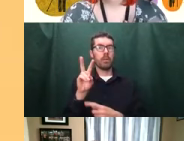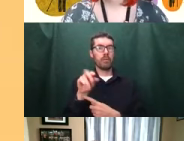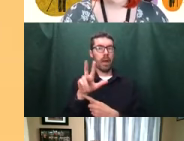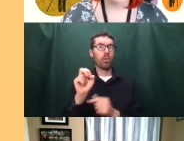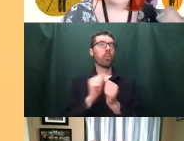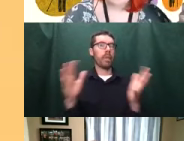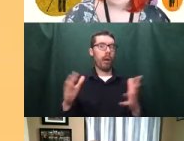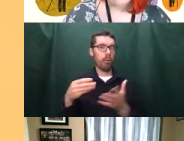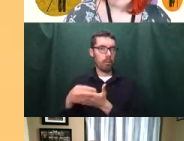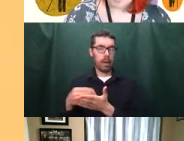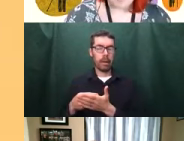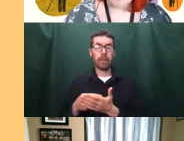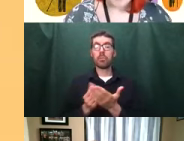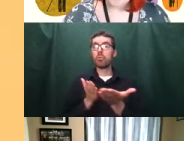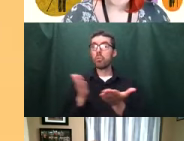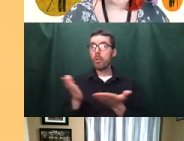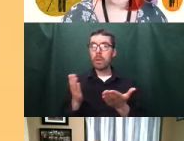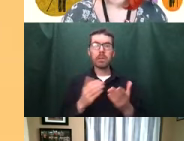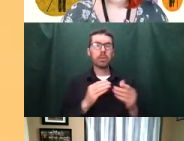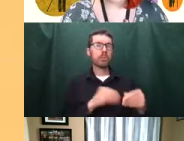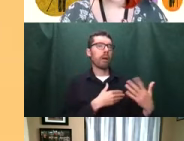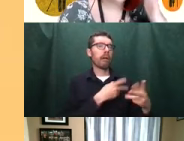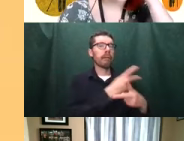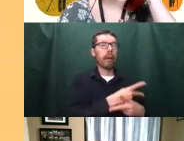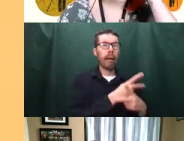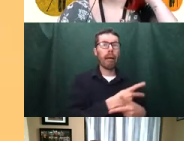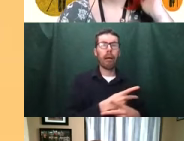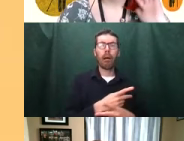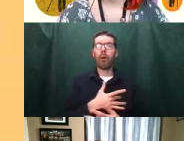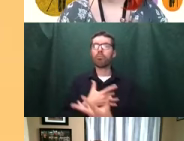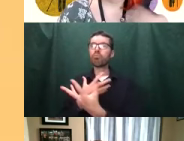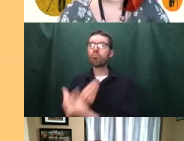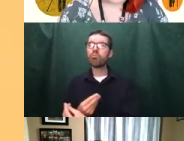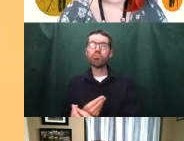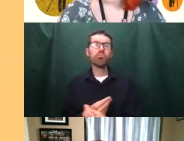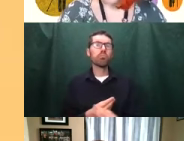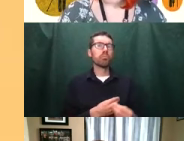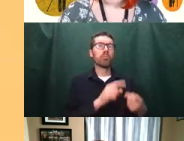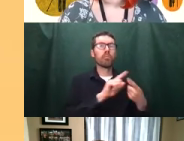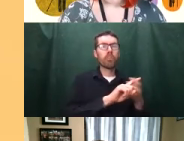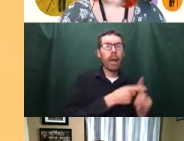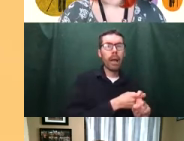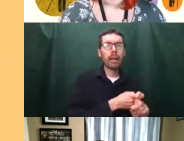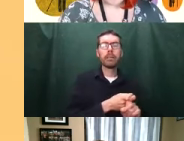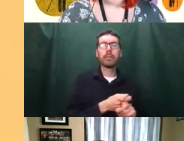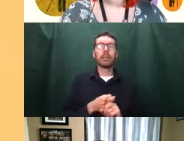service, care giving, love, friendship, kindness. But while these are all valuable for relationships,